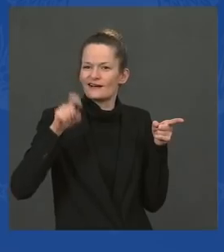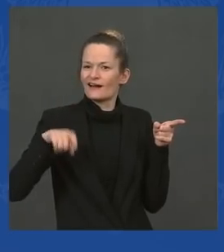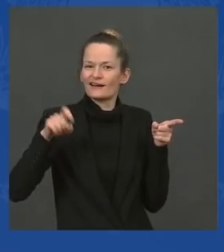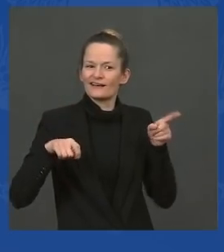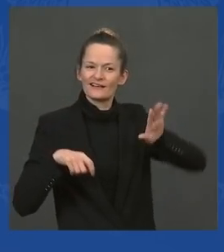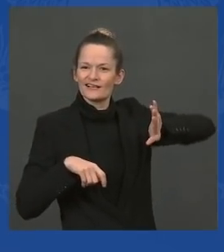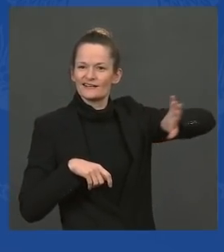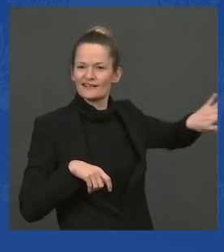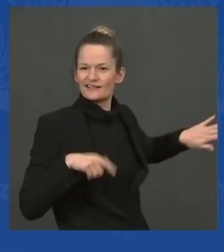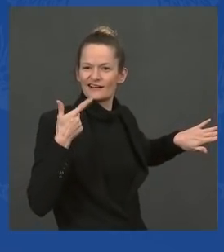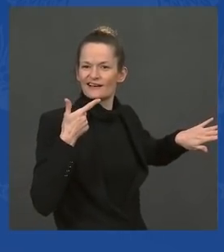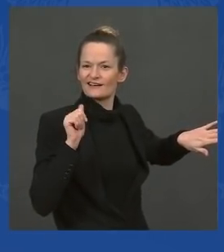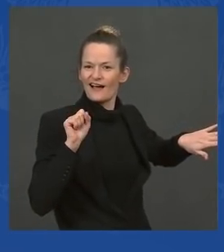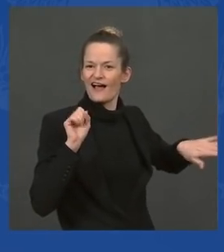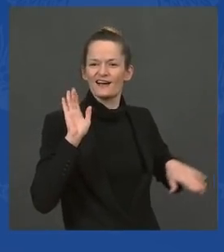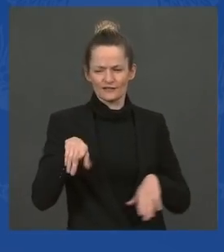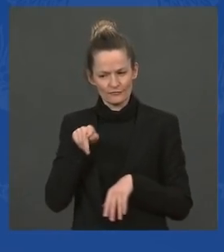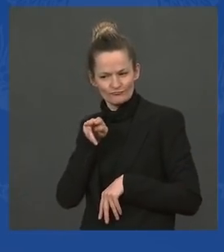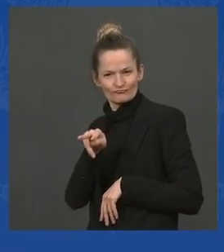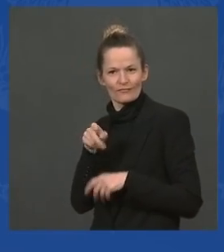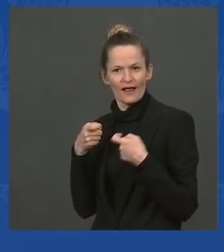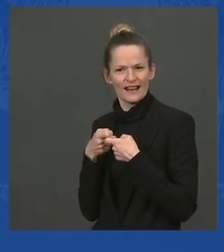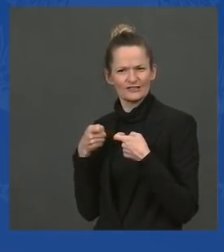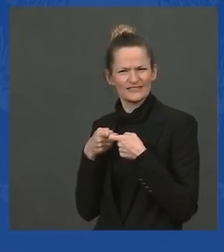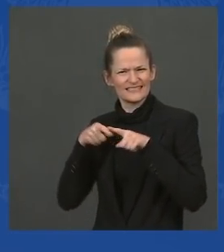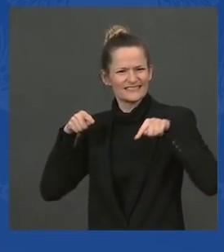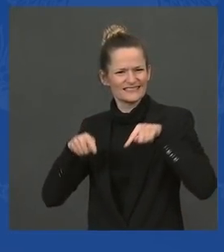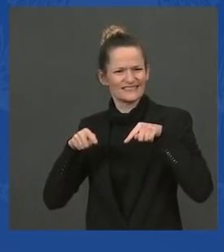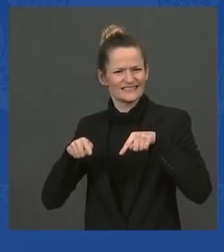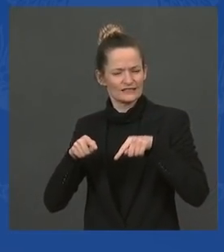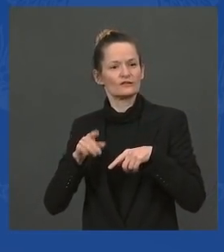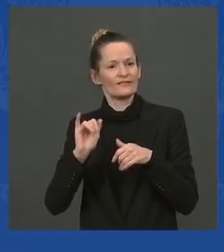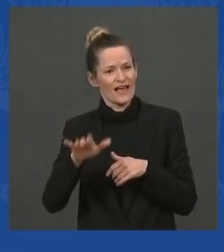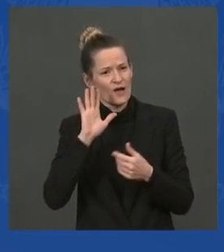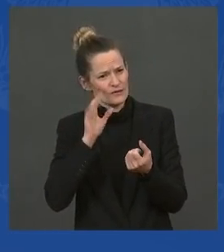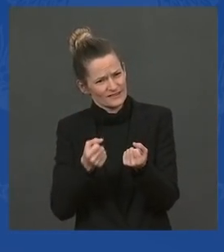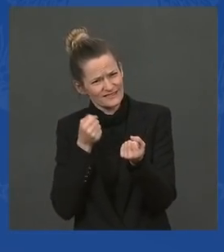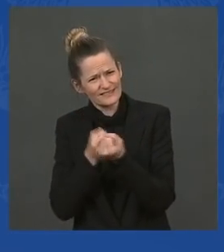batteries, electric heat pumps -- jobs making those clean power-generating devices.